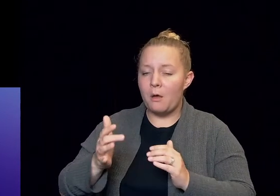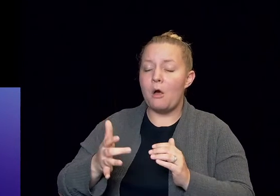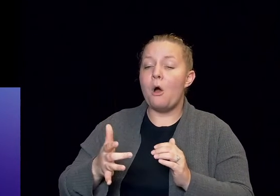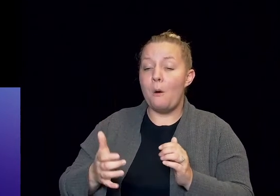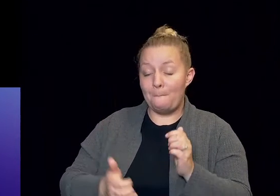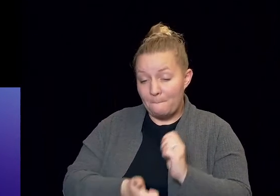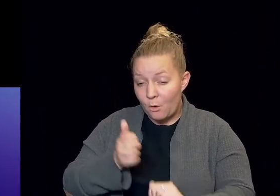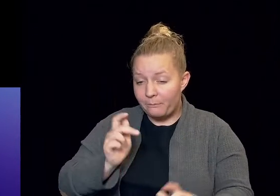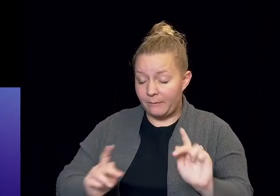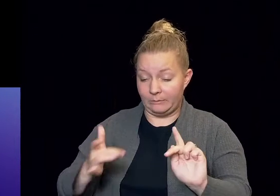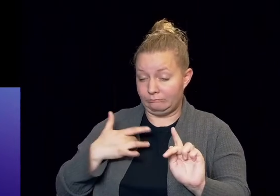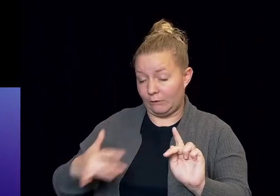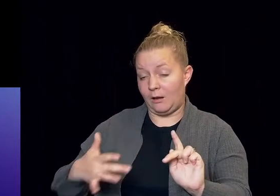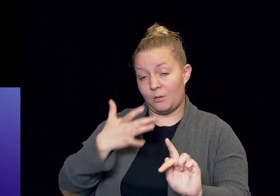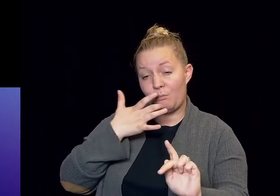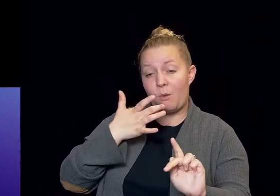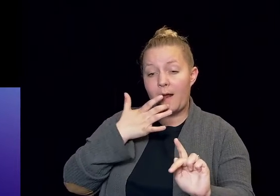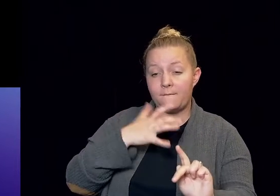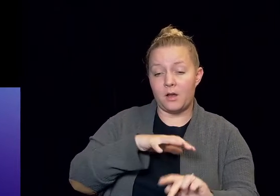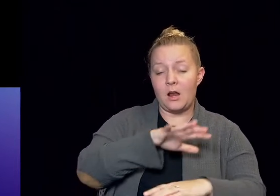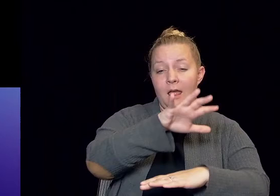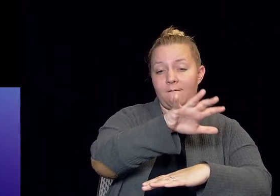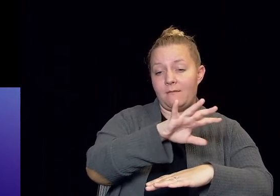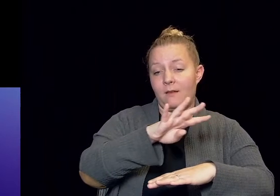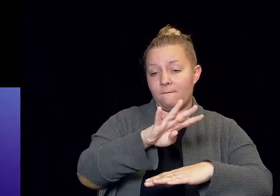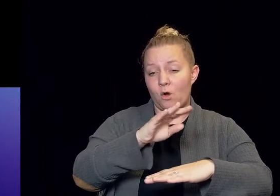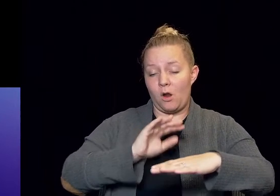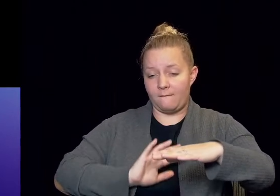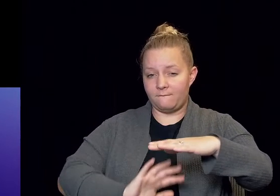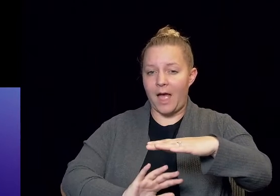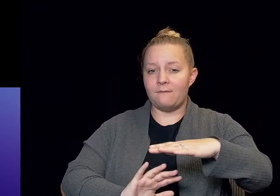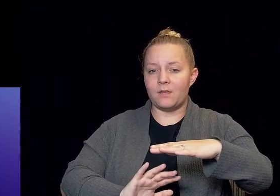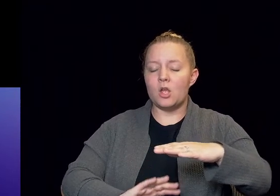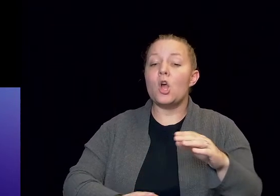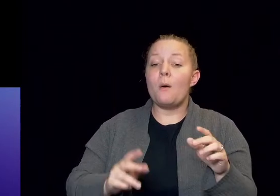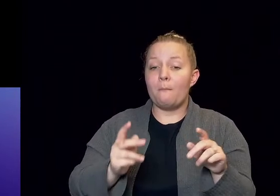12/5 times 9/2. Just multiply straight across, you get 54/5. And remember,